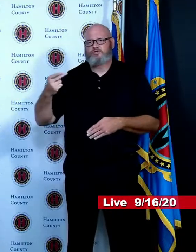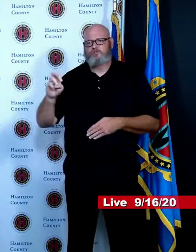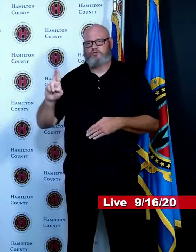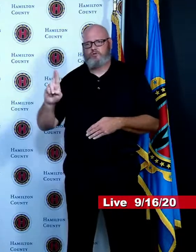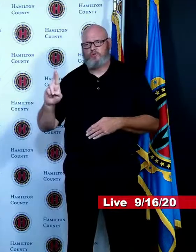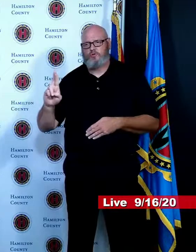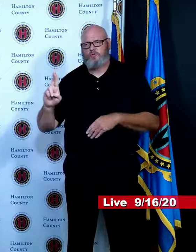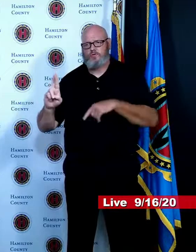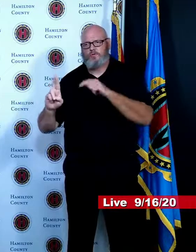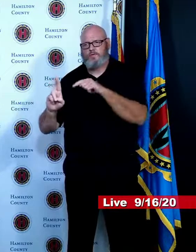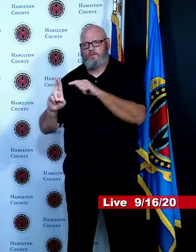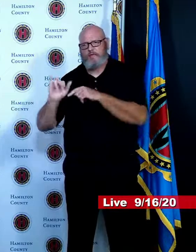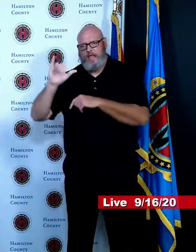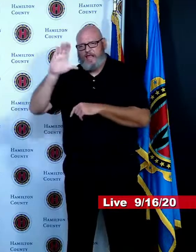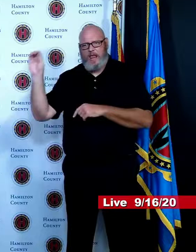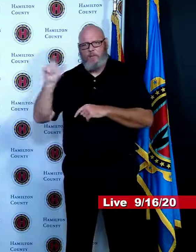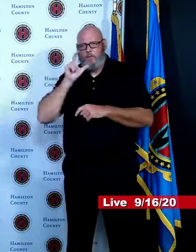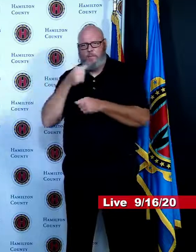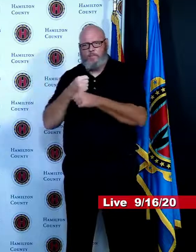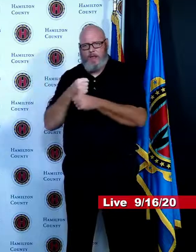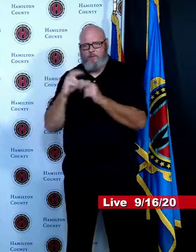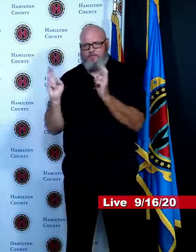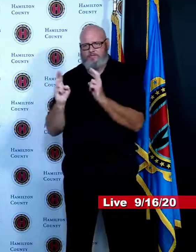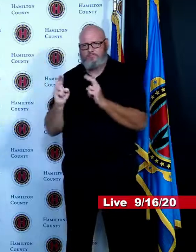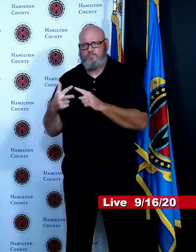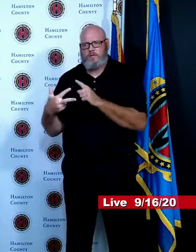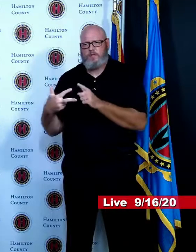other vaccines including the Moderna vaccine which is being